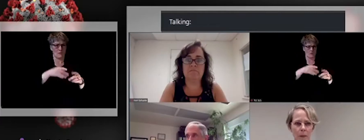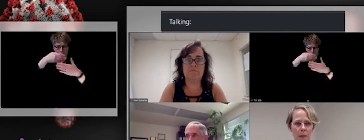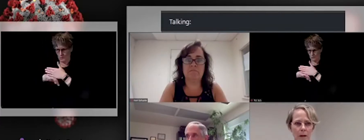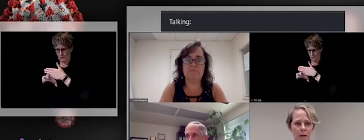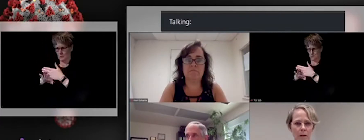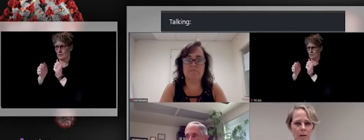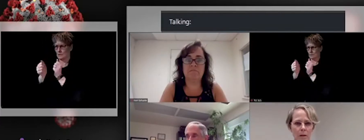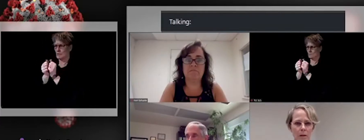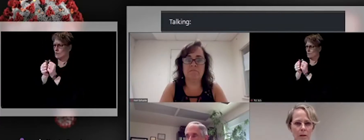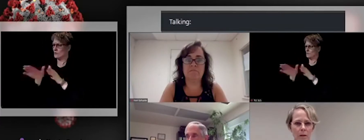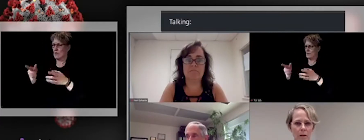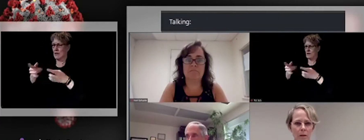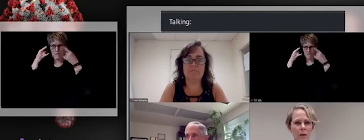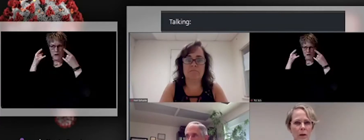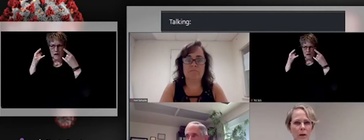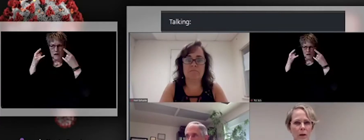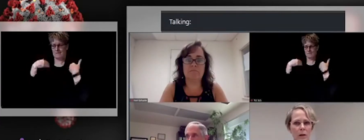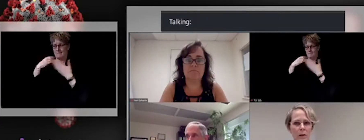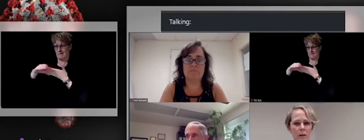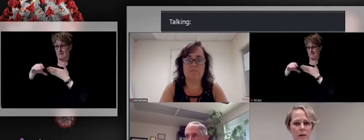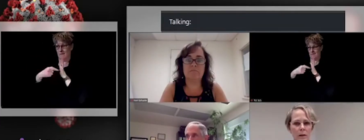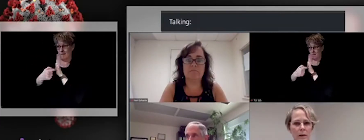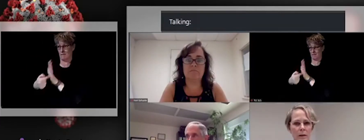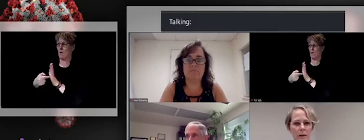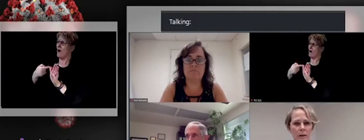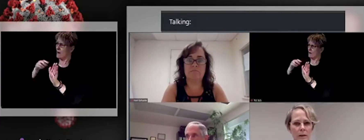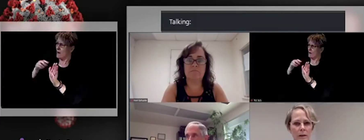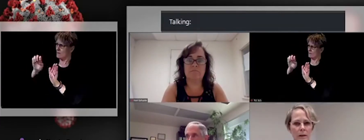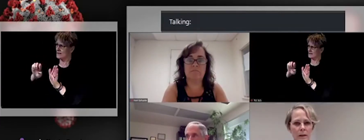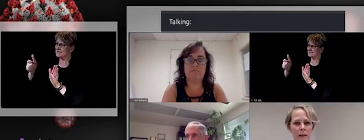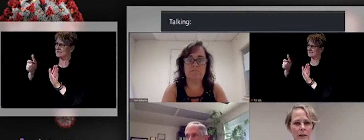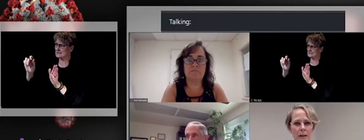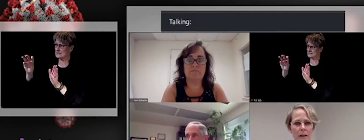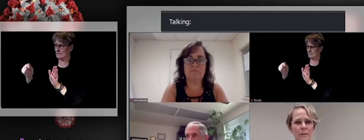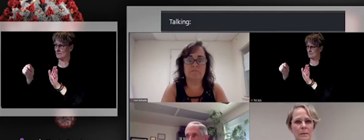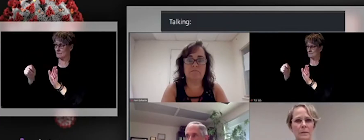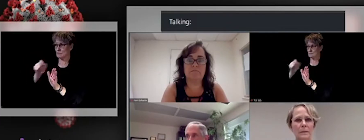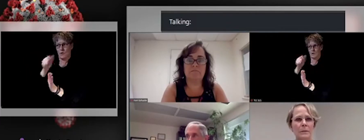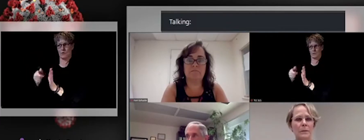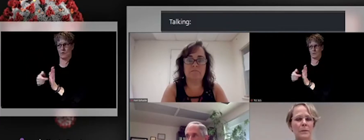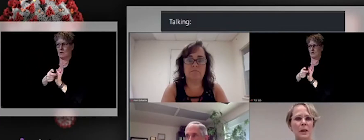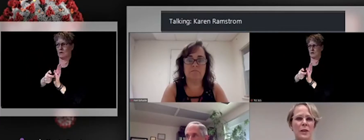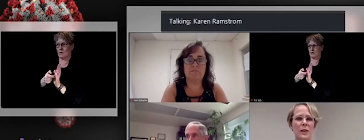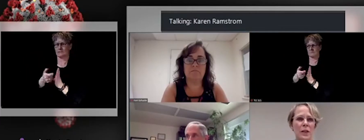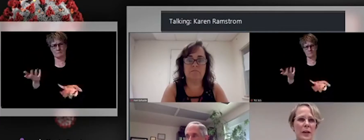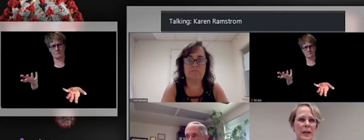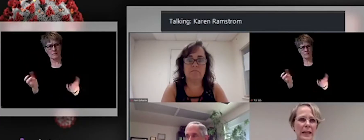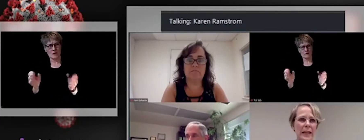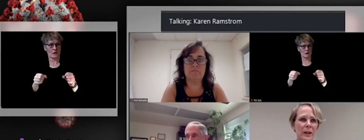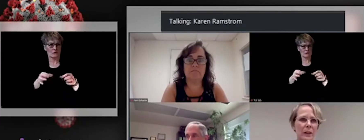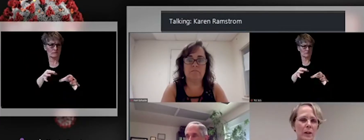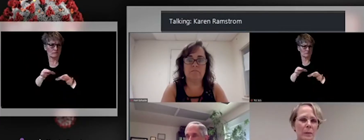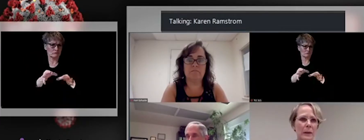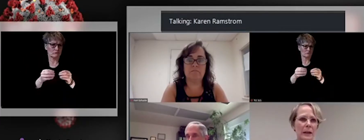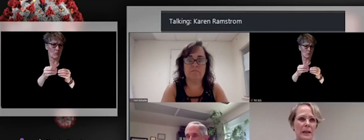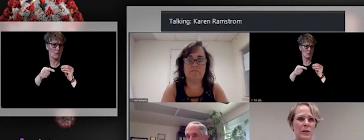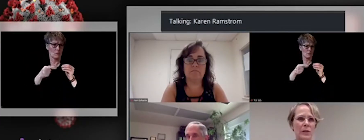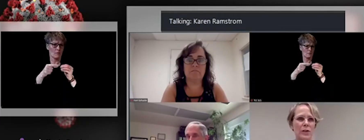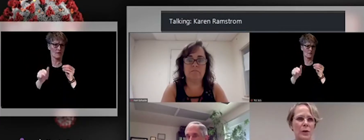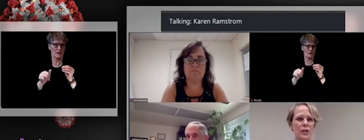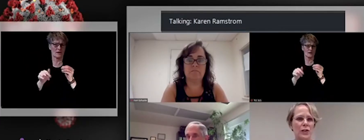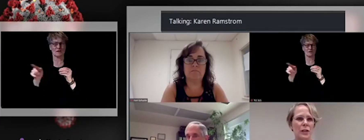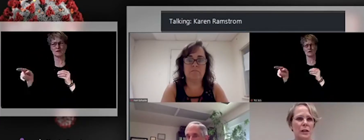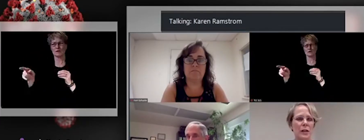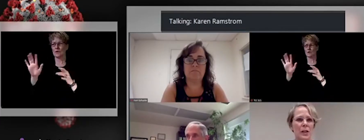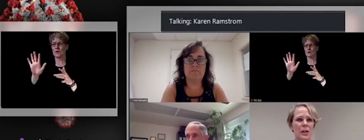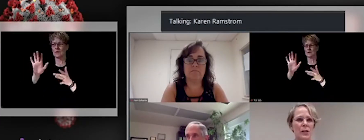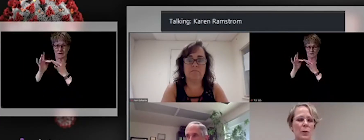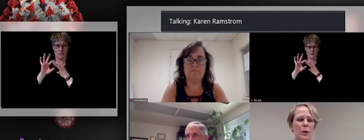So, Doni, you're cutting out a little bit, but I think I heard your question. So, when